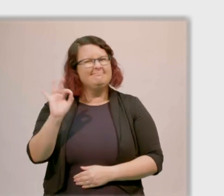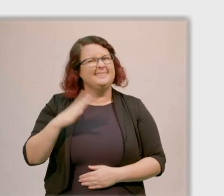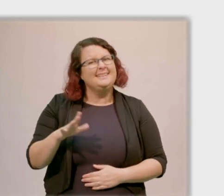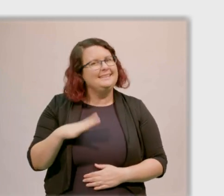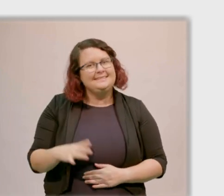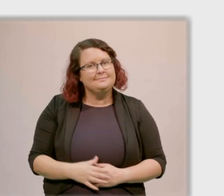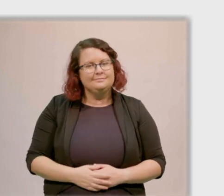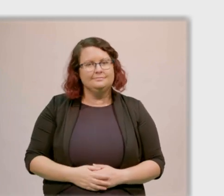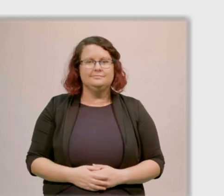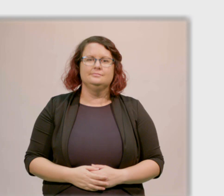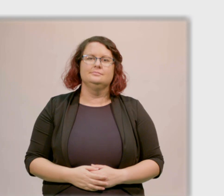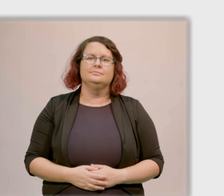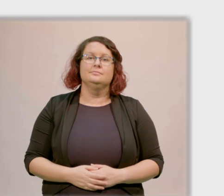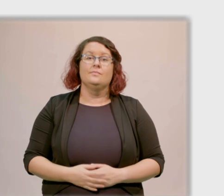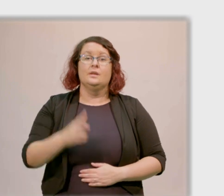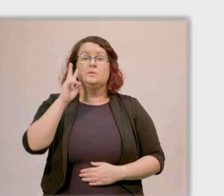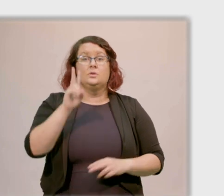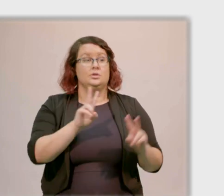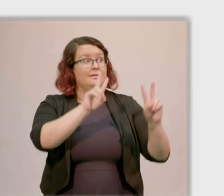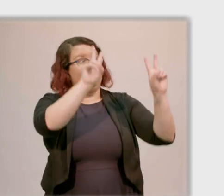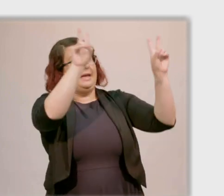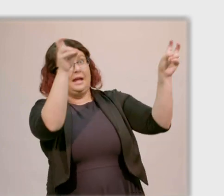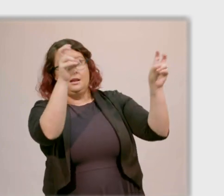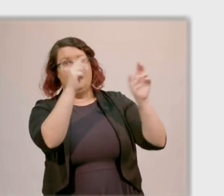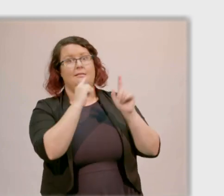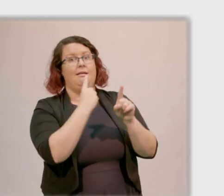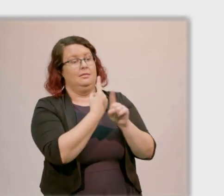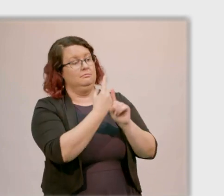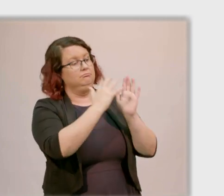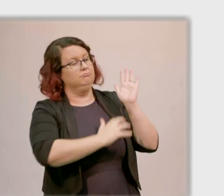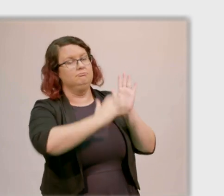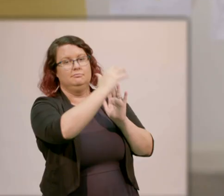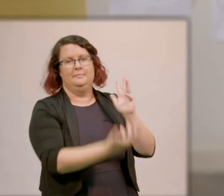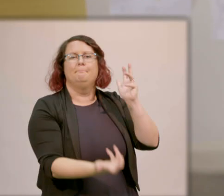The image supports the message, the headline, and the wording in the news report.